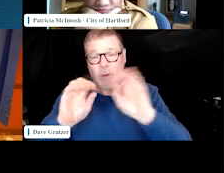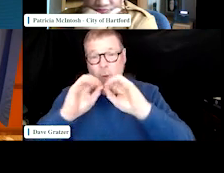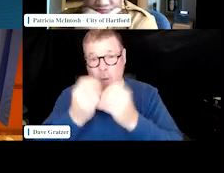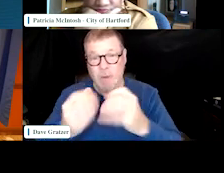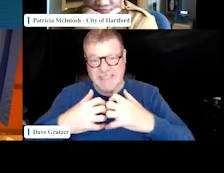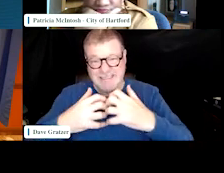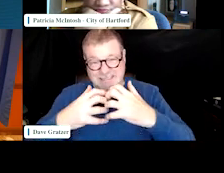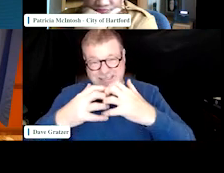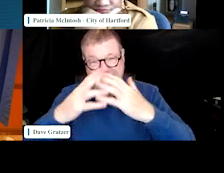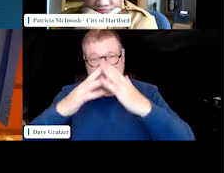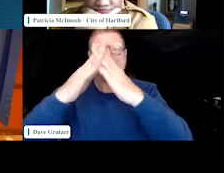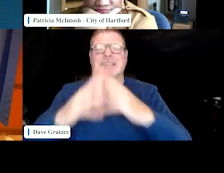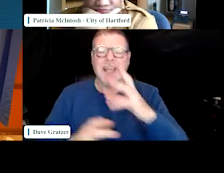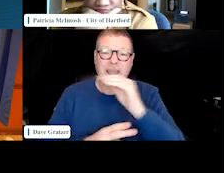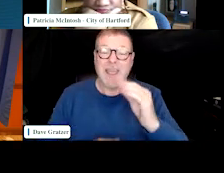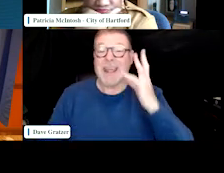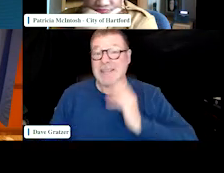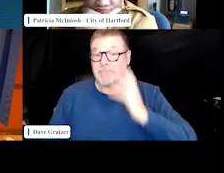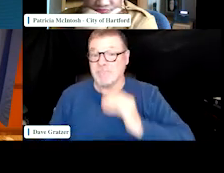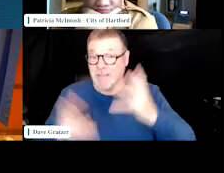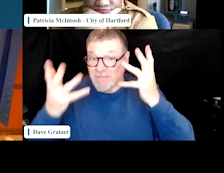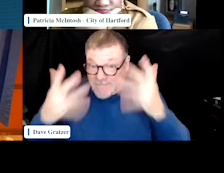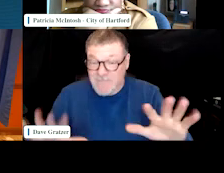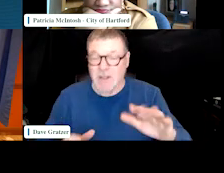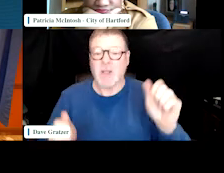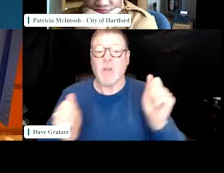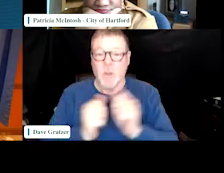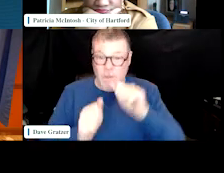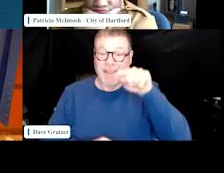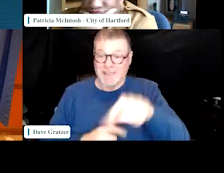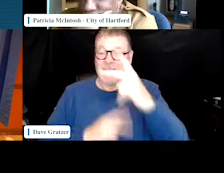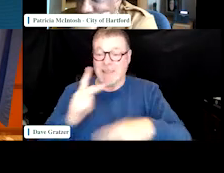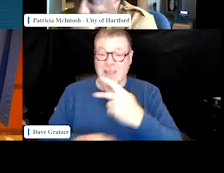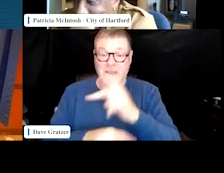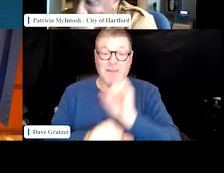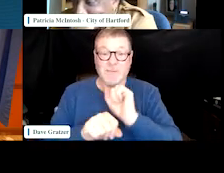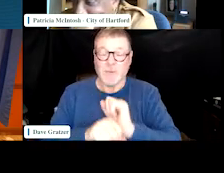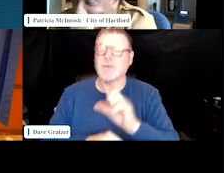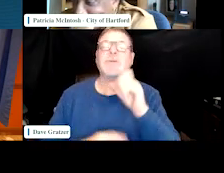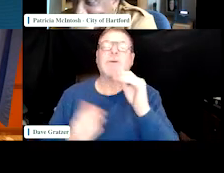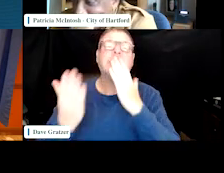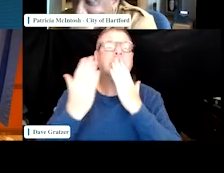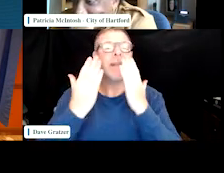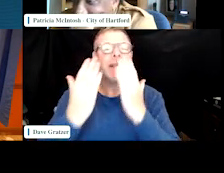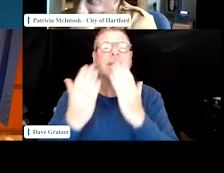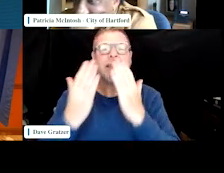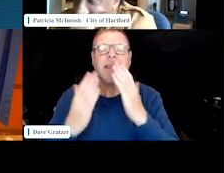organizations that have experience with this type of work. So, thank you so much for being an engaged